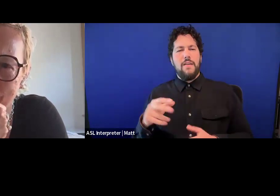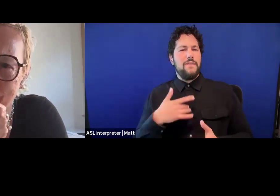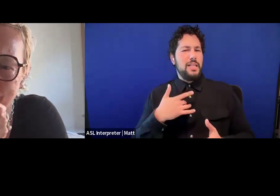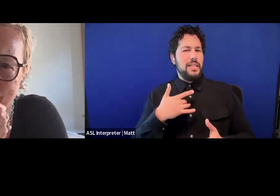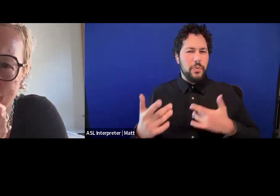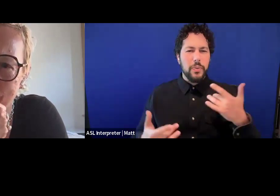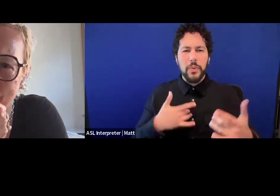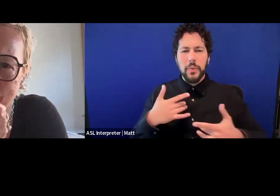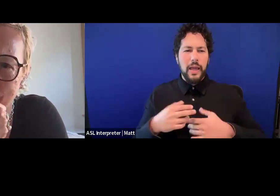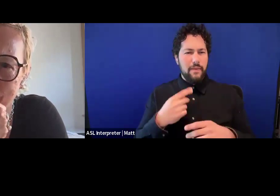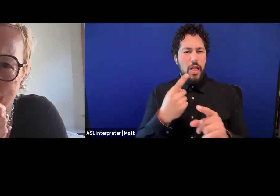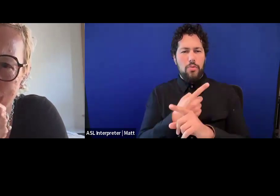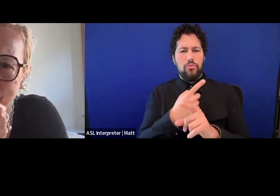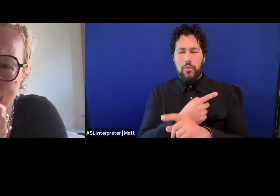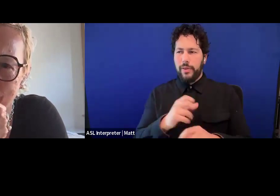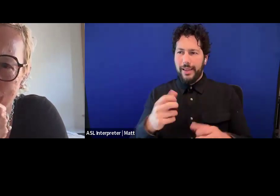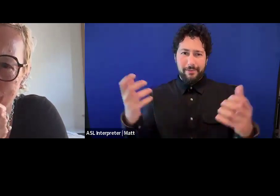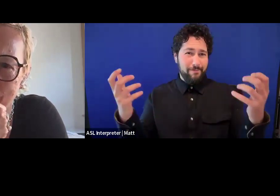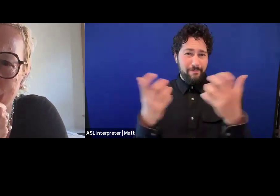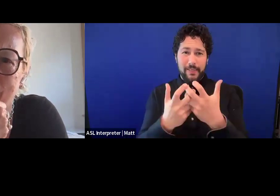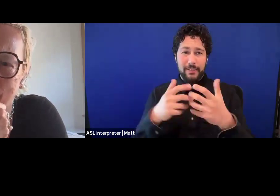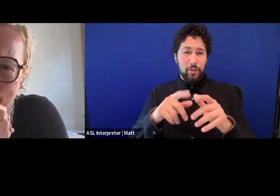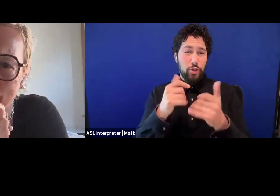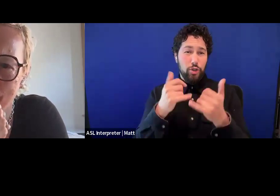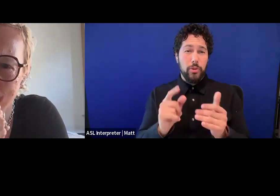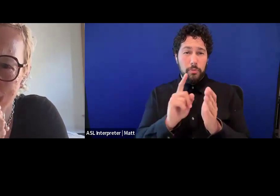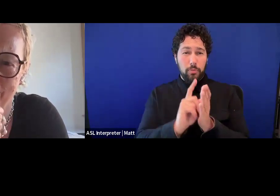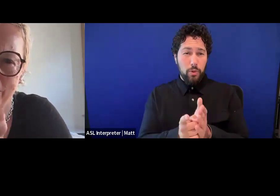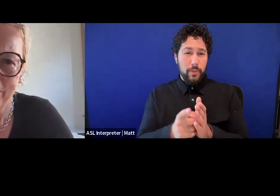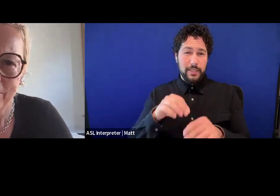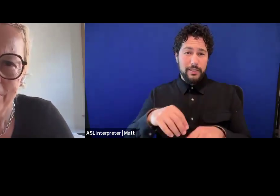very well suited to this particular moment. Um, so…